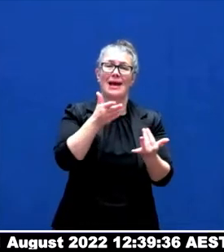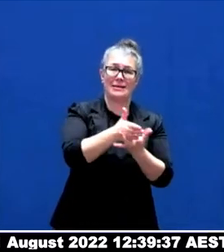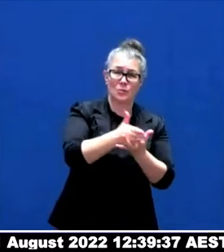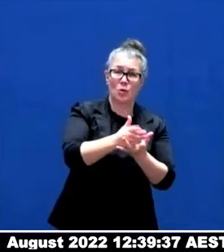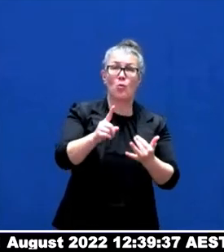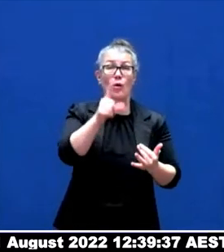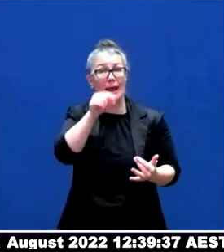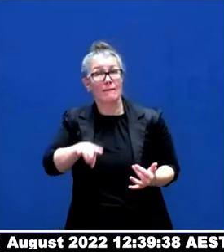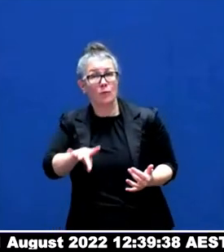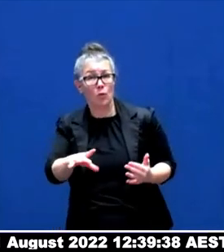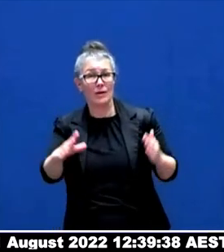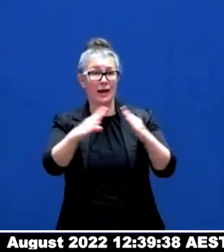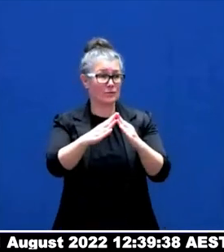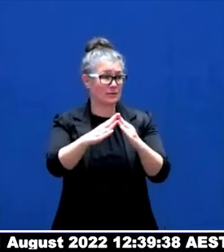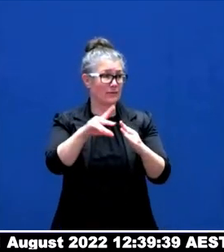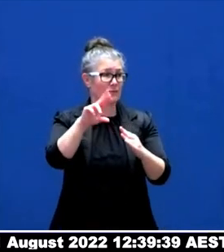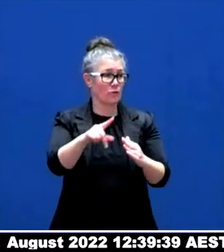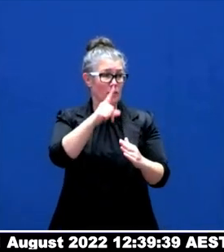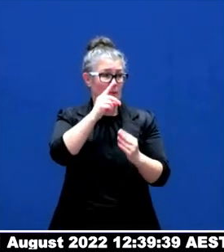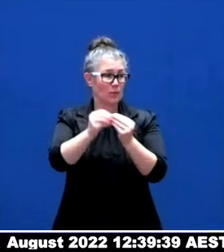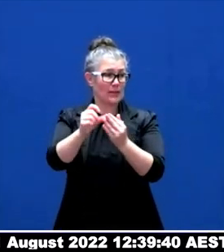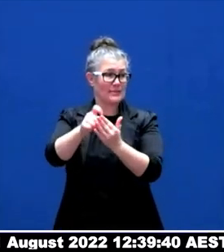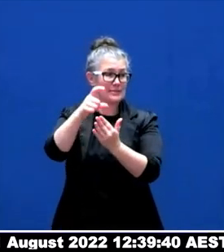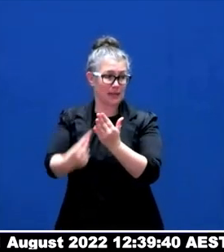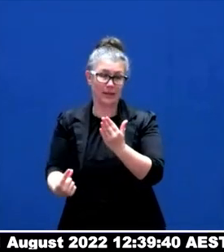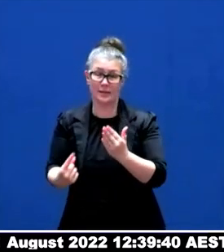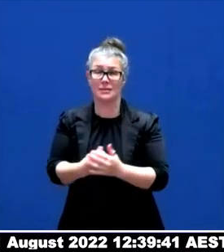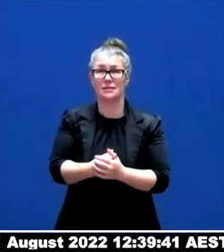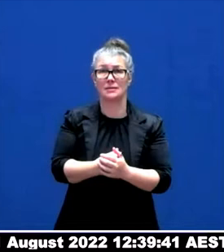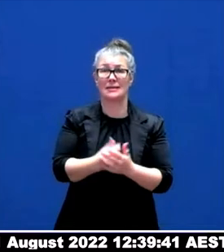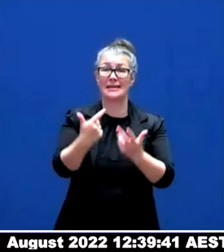with a disability, whether it be in social and affordable housing or in SDA.